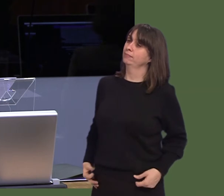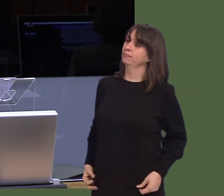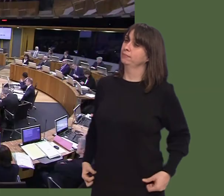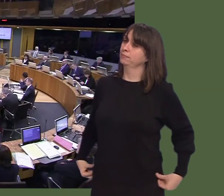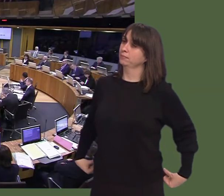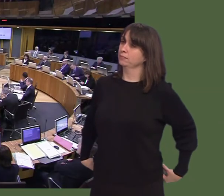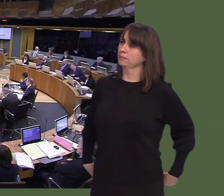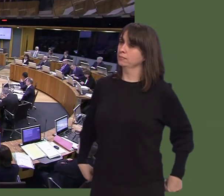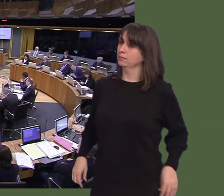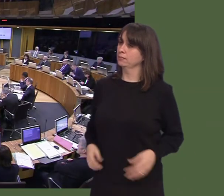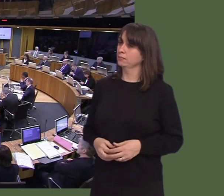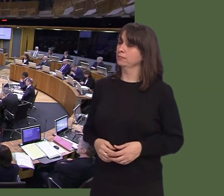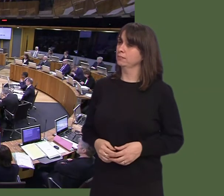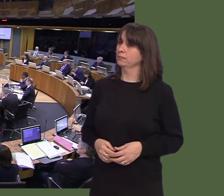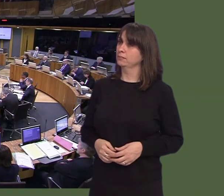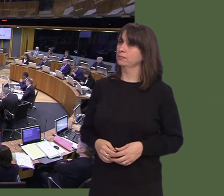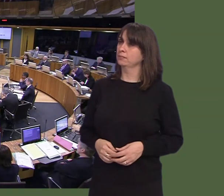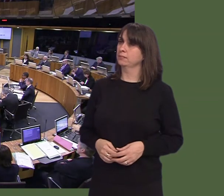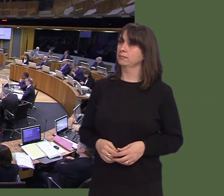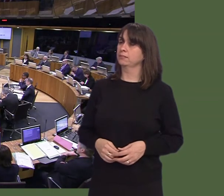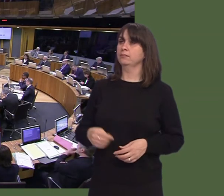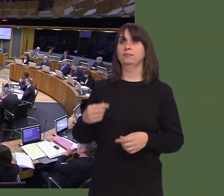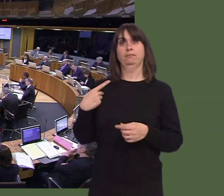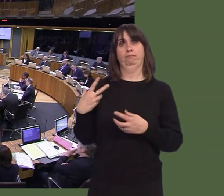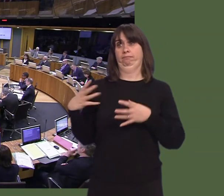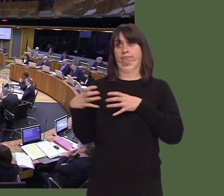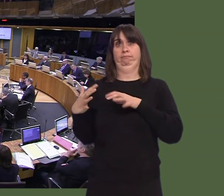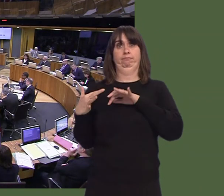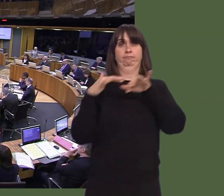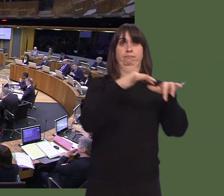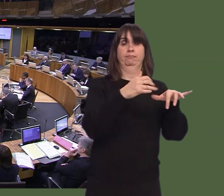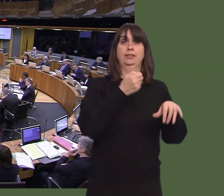plans, and it is good, as I said earlier on, that they are looking to invest in new ships.